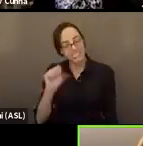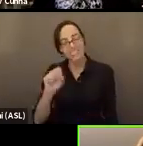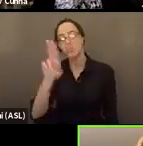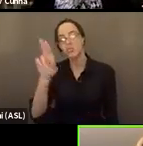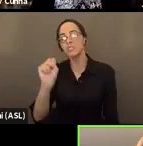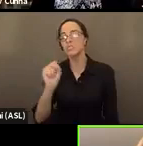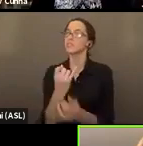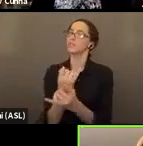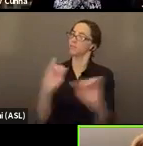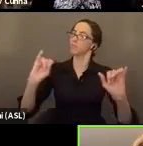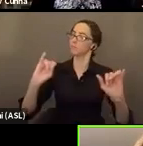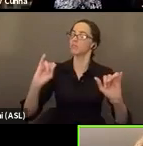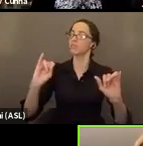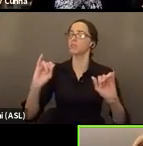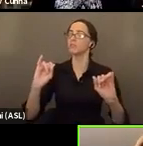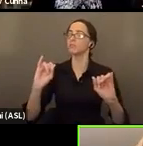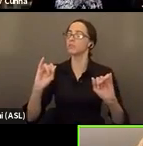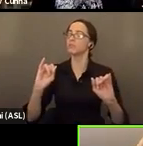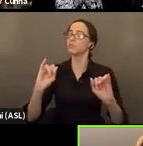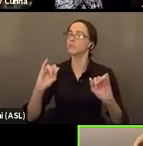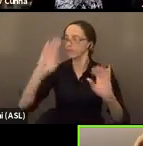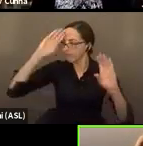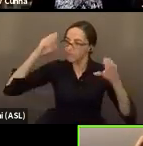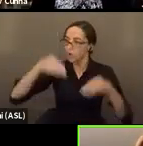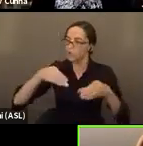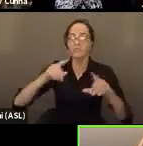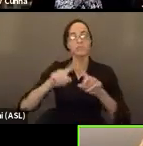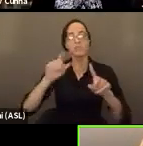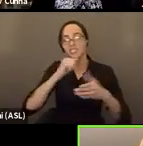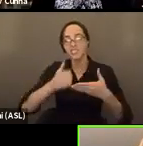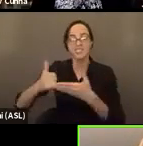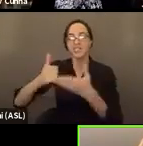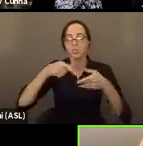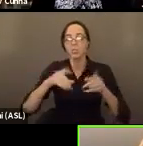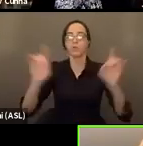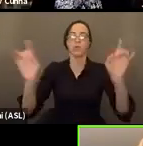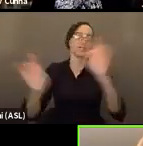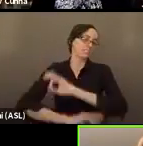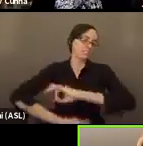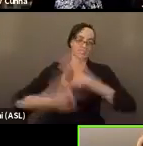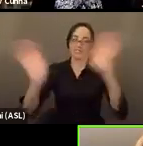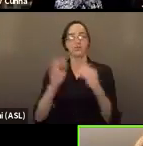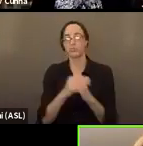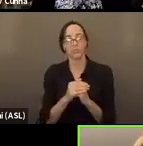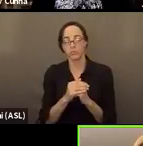of the things that this community has learned more than anything in all of our fires and our floods